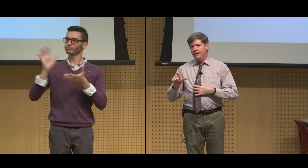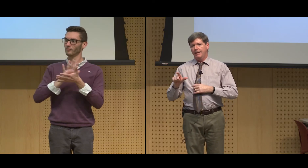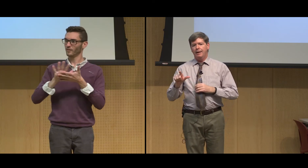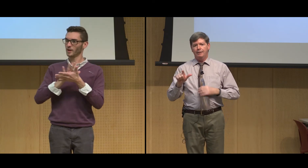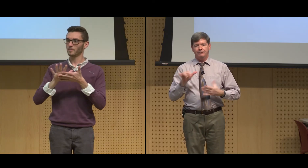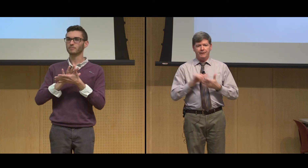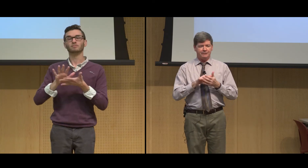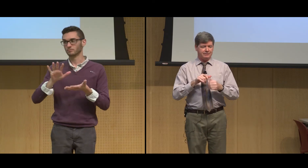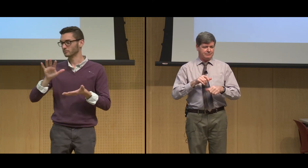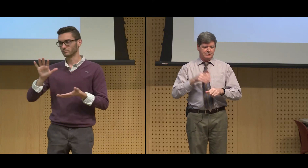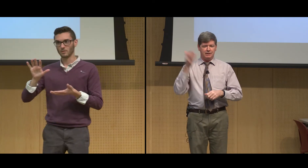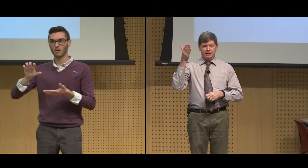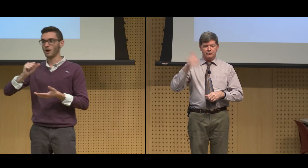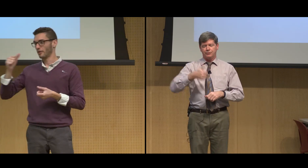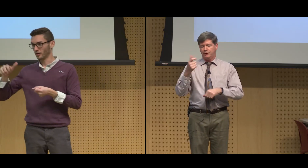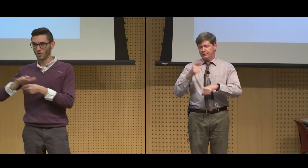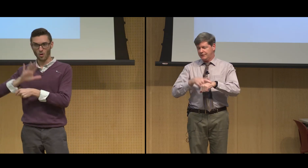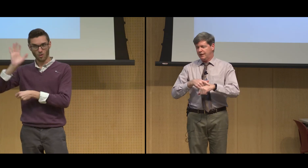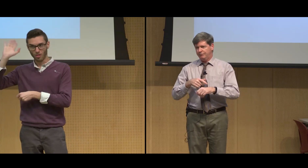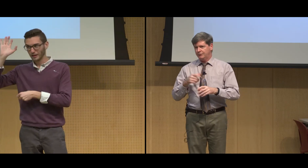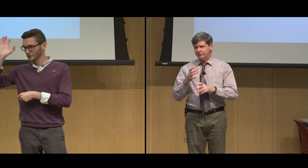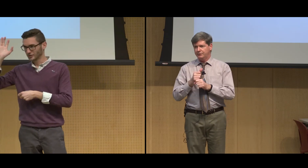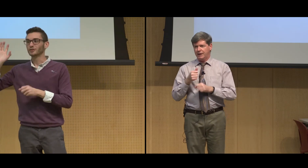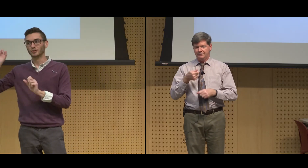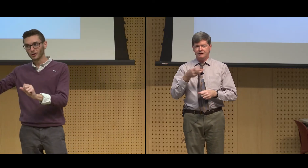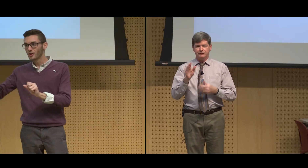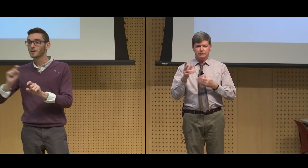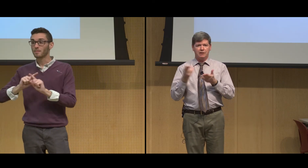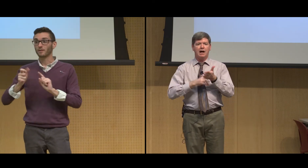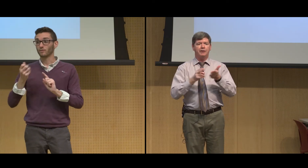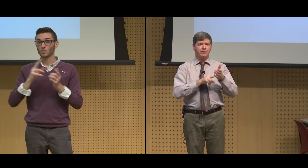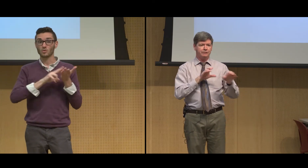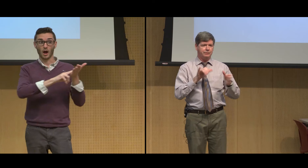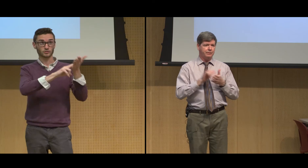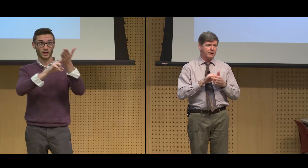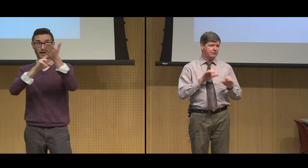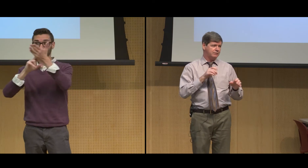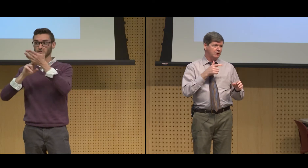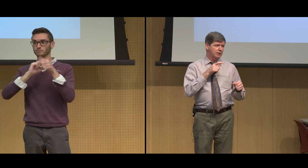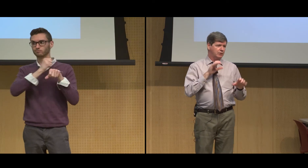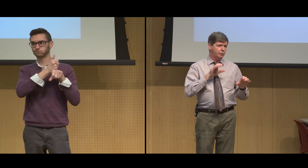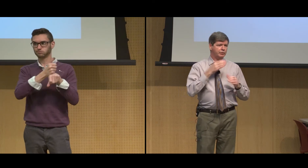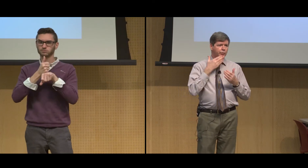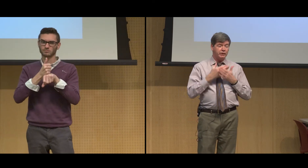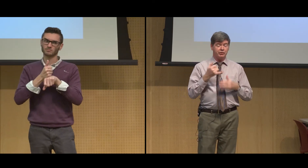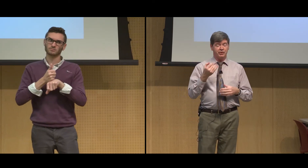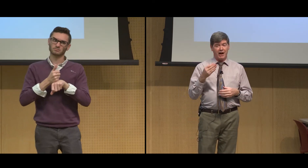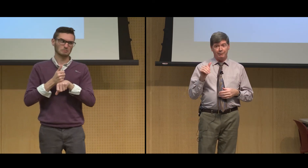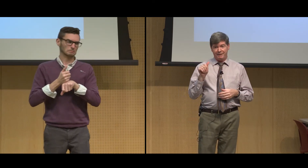That's a lecture for another time, but we've gotten several contracts to do that because we do a really good job at that,